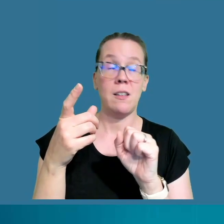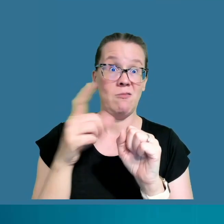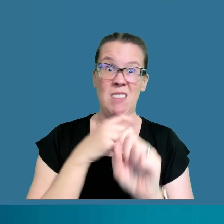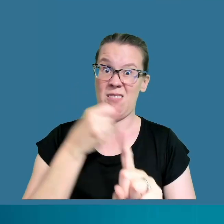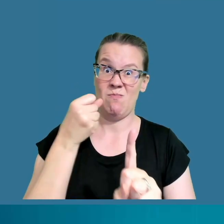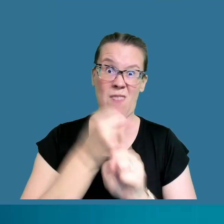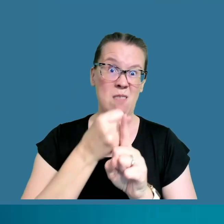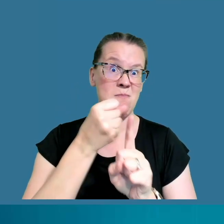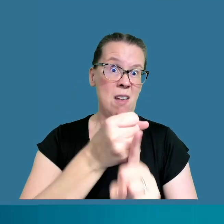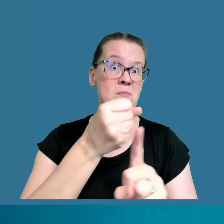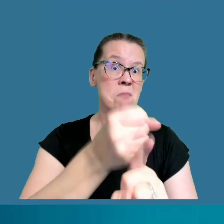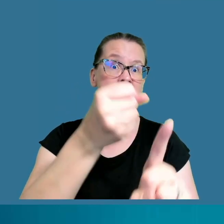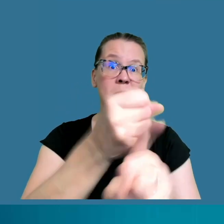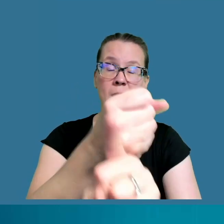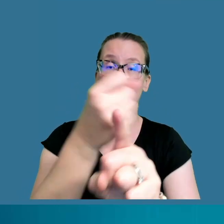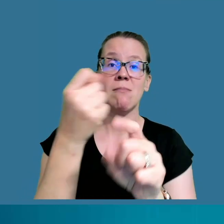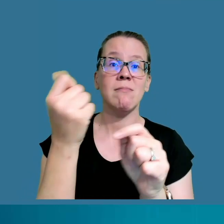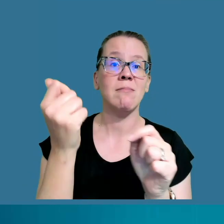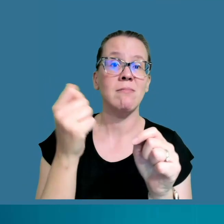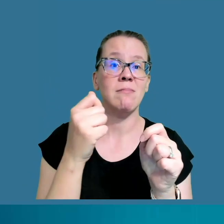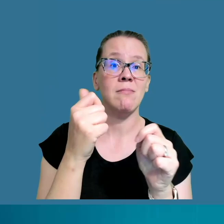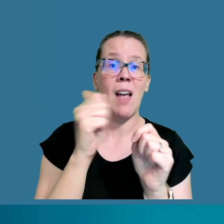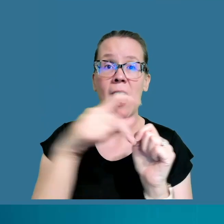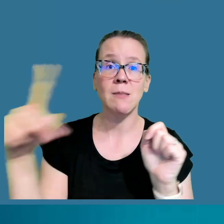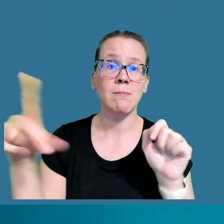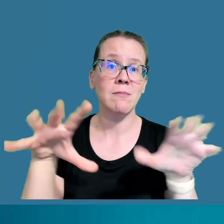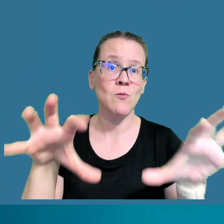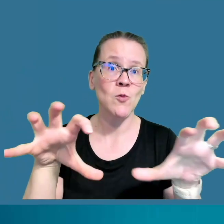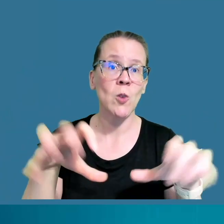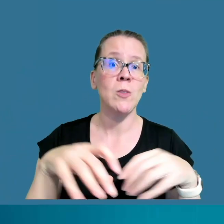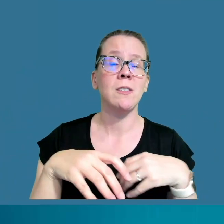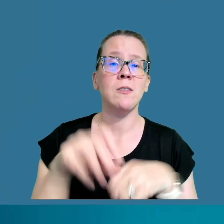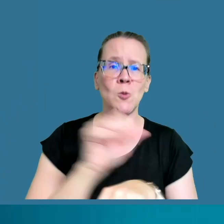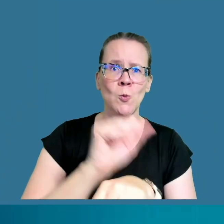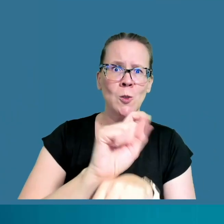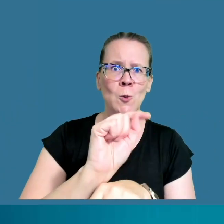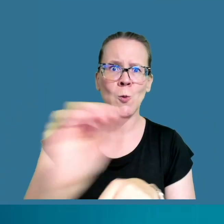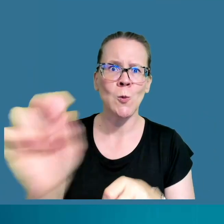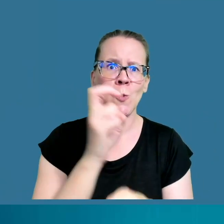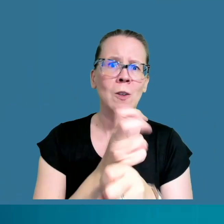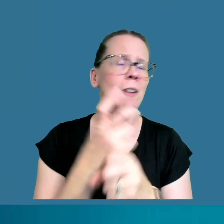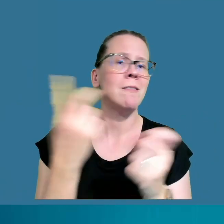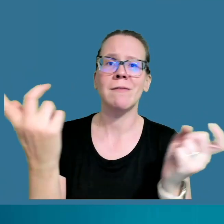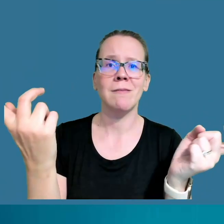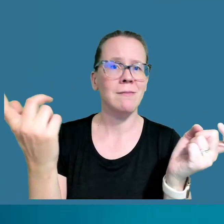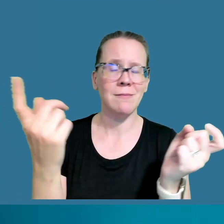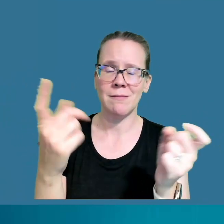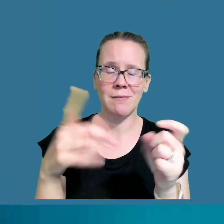just all of a sudden, everything froze, crashed, stopped working. It was just